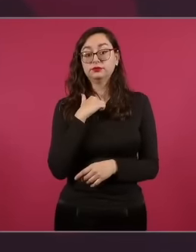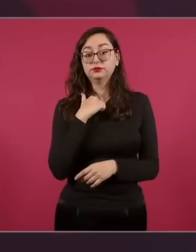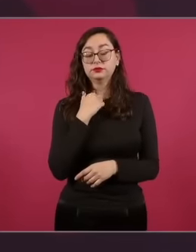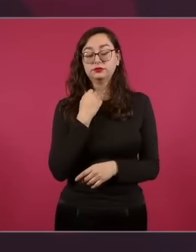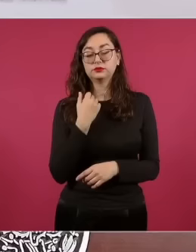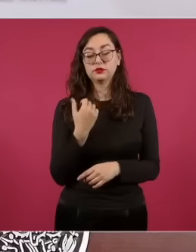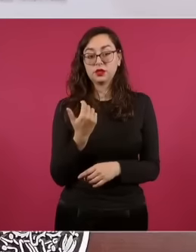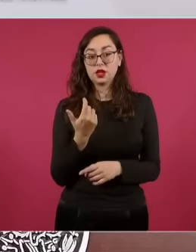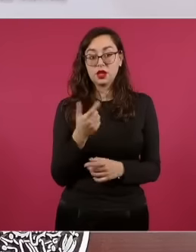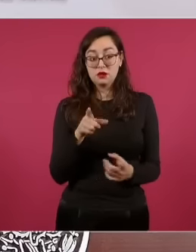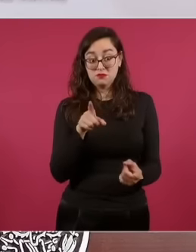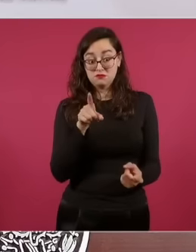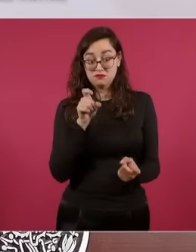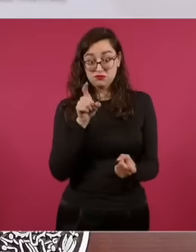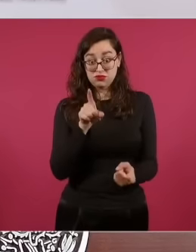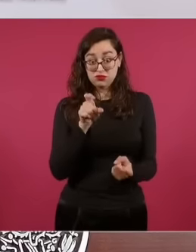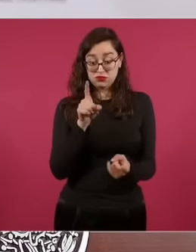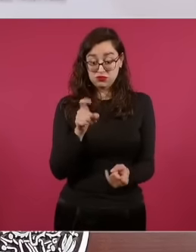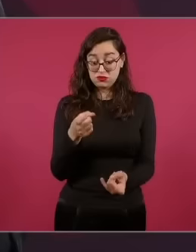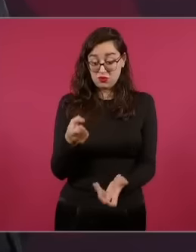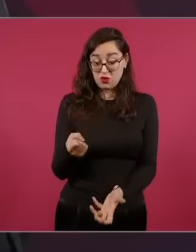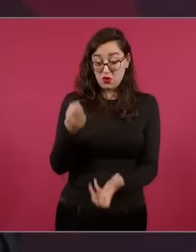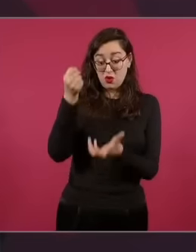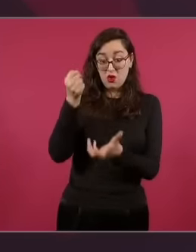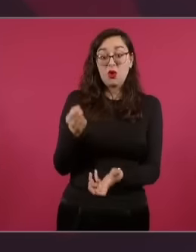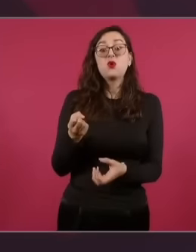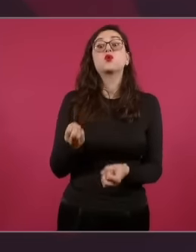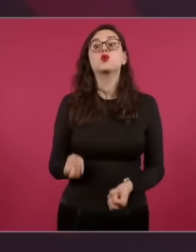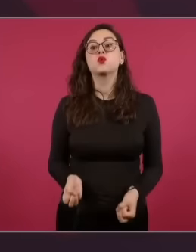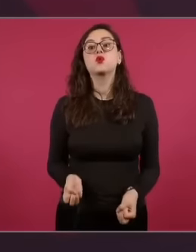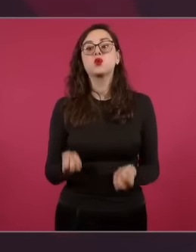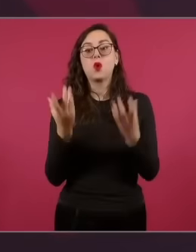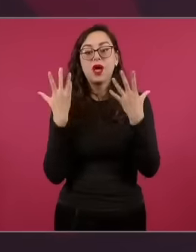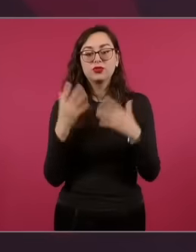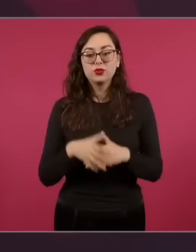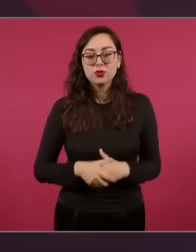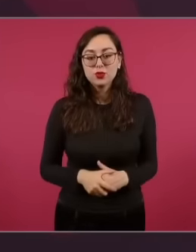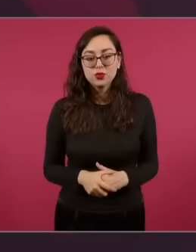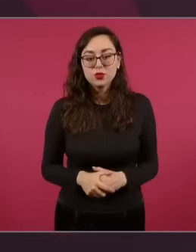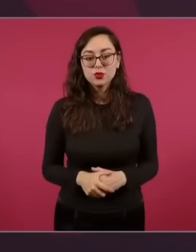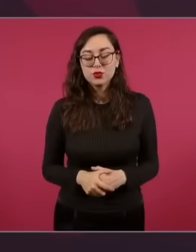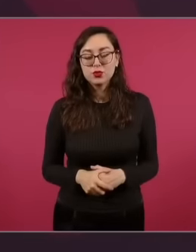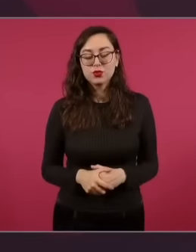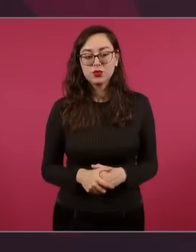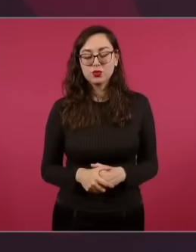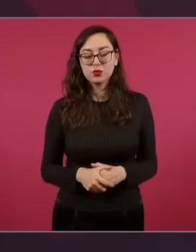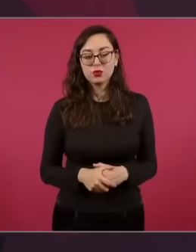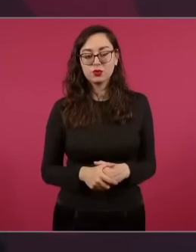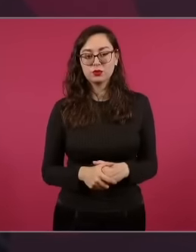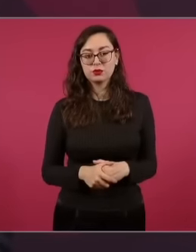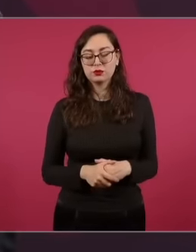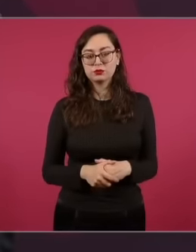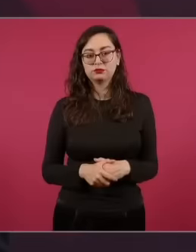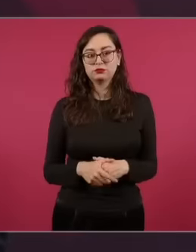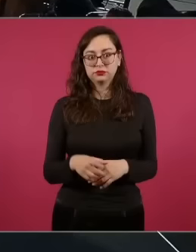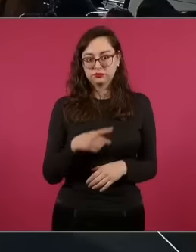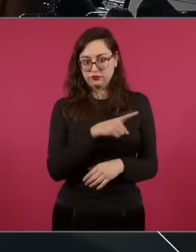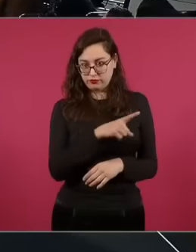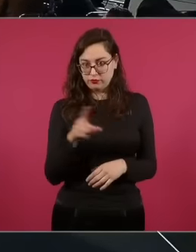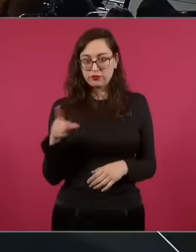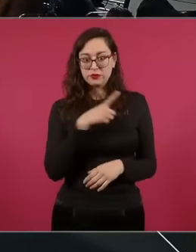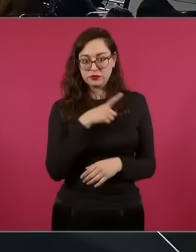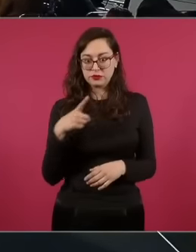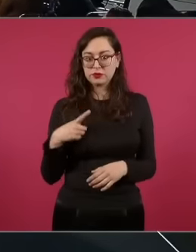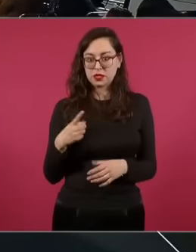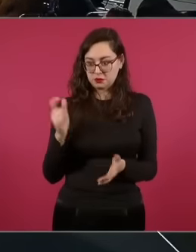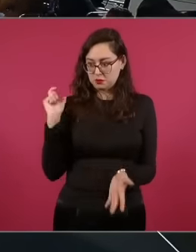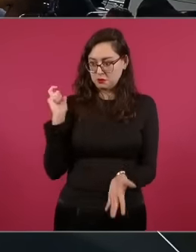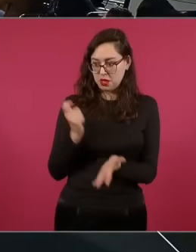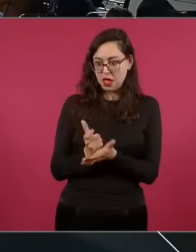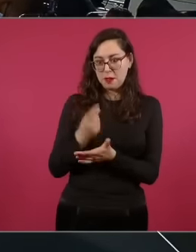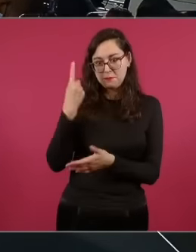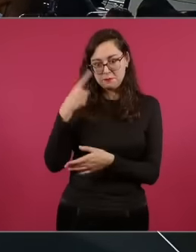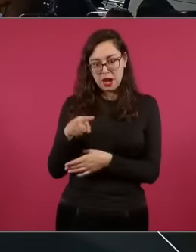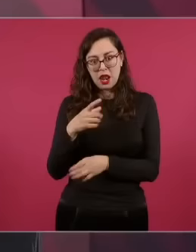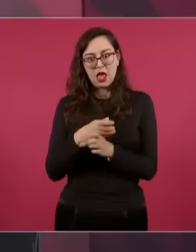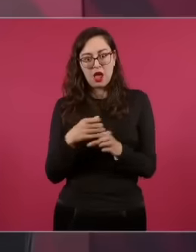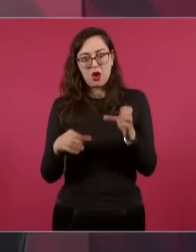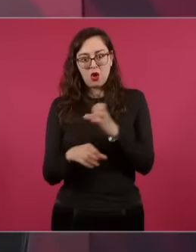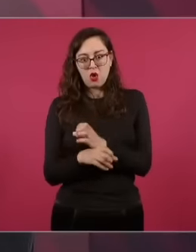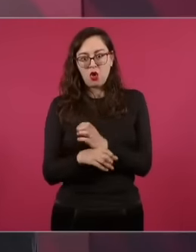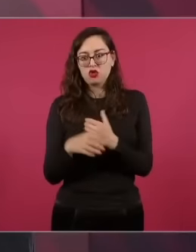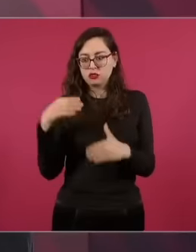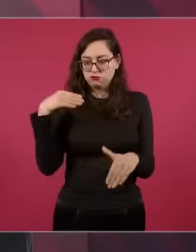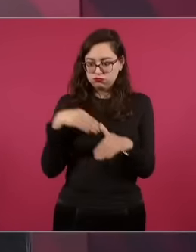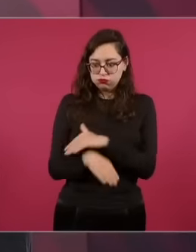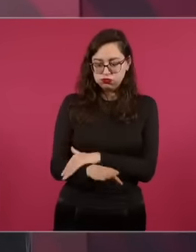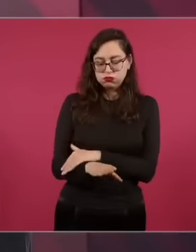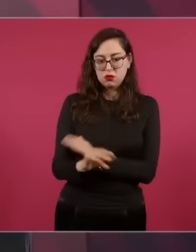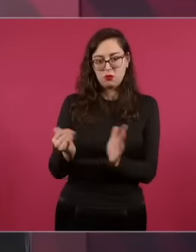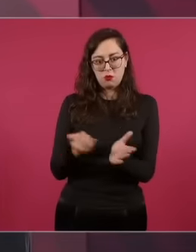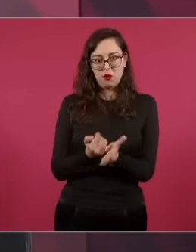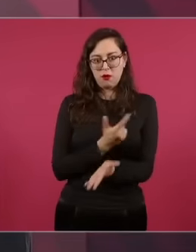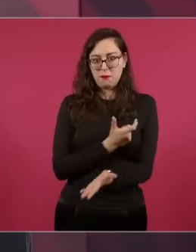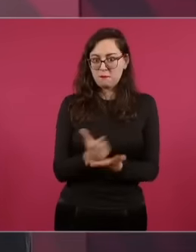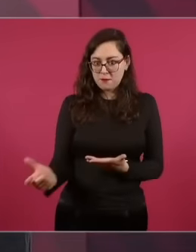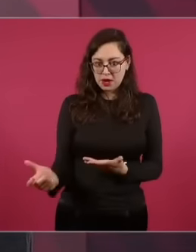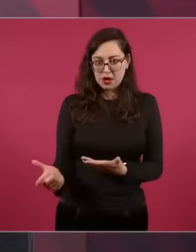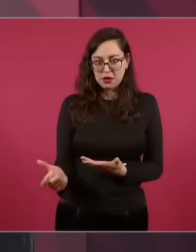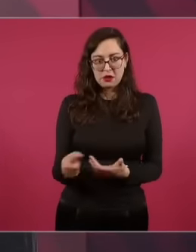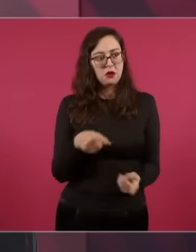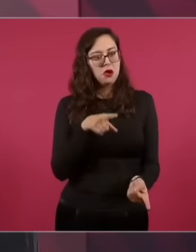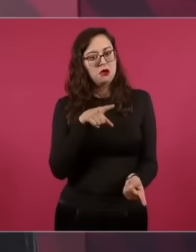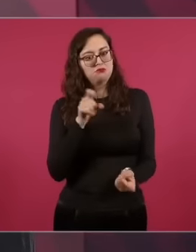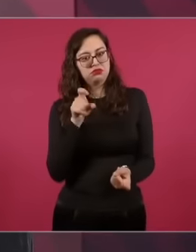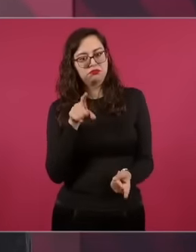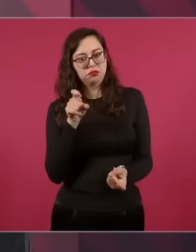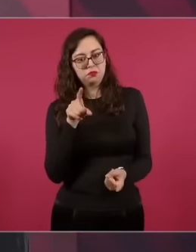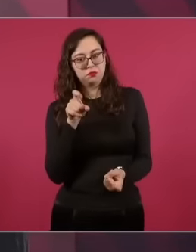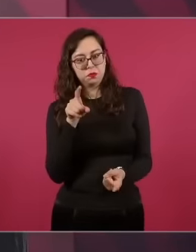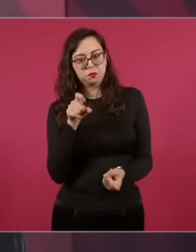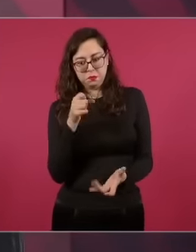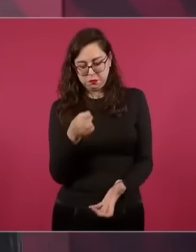. Through customs for the collection that has to be made to the public treasury, we obtain